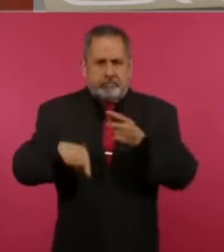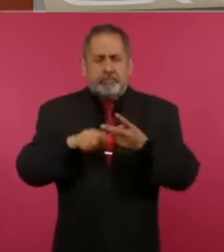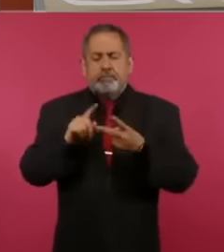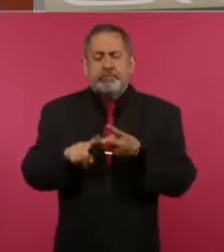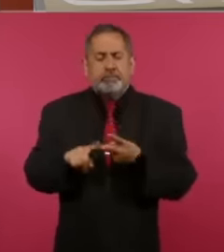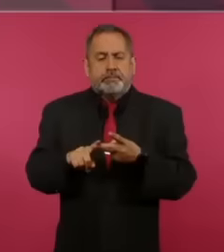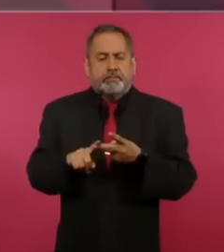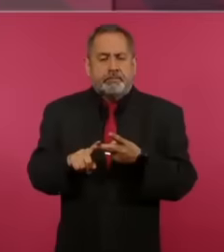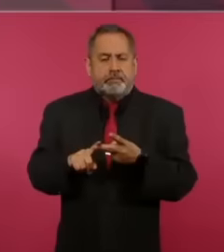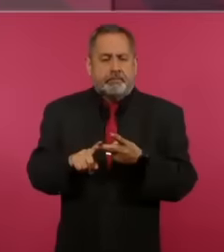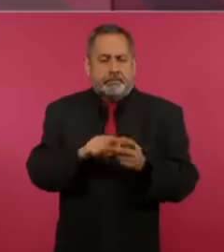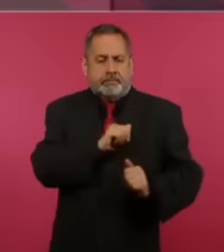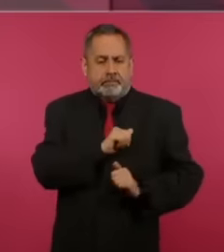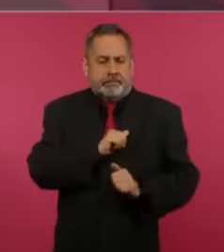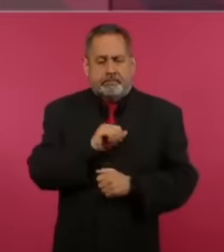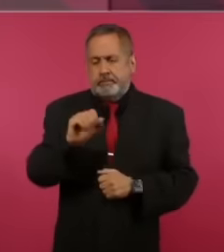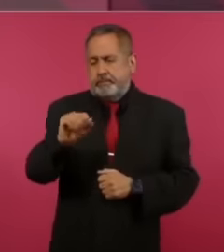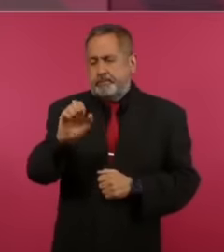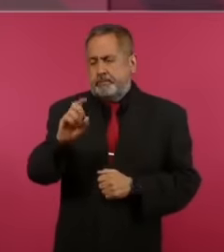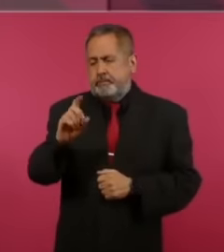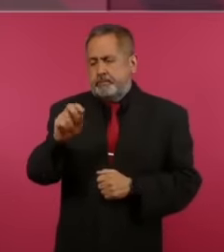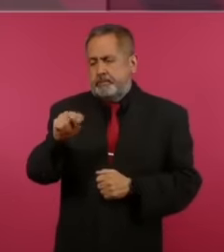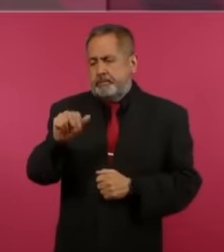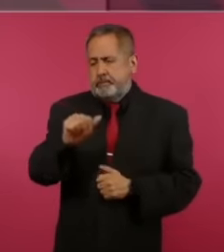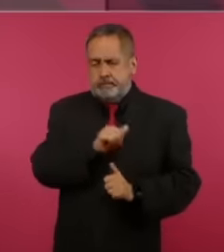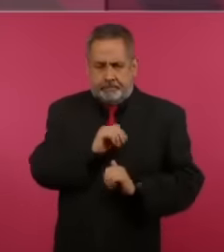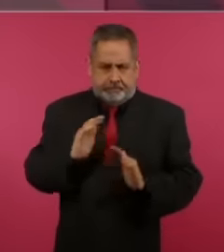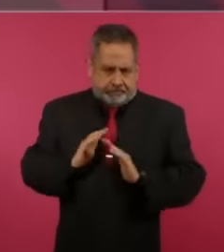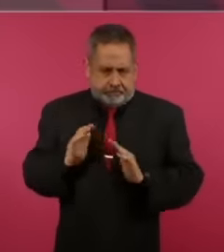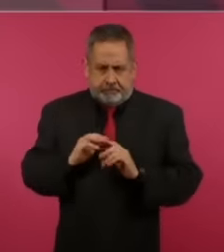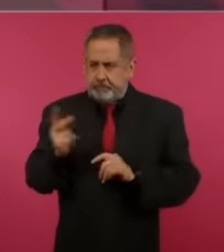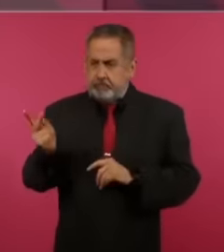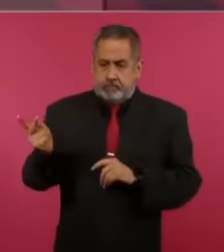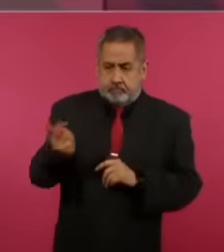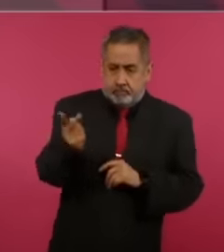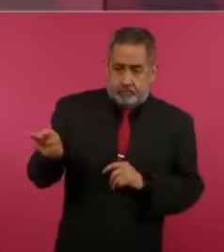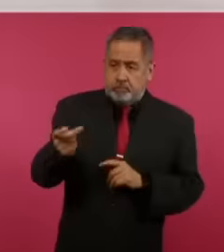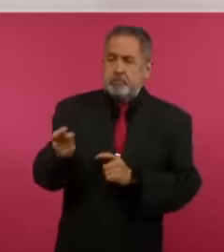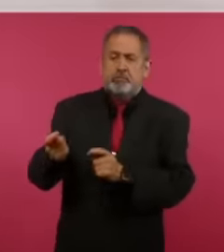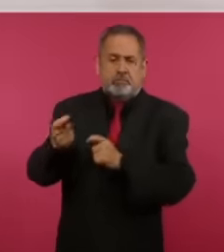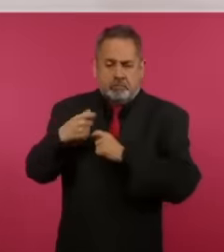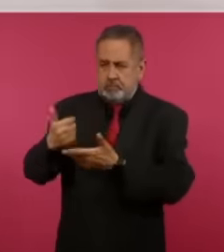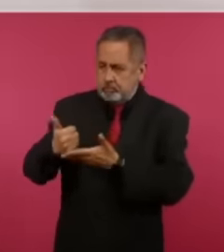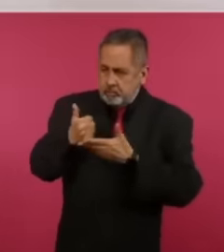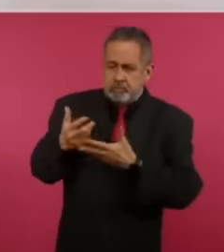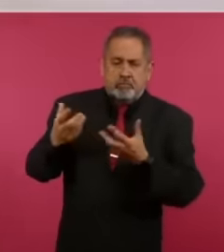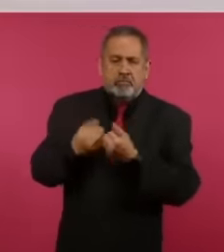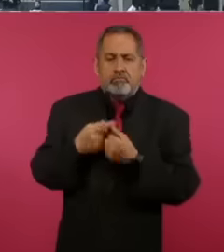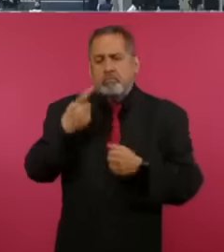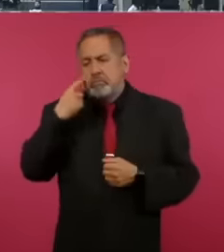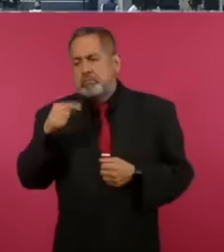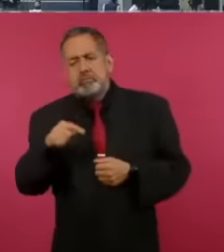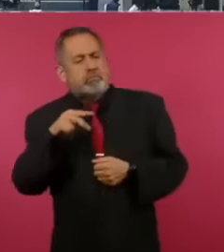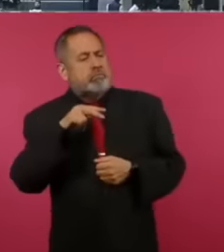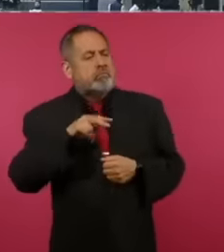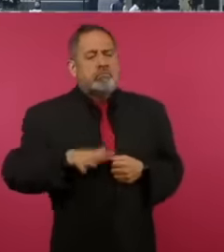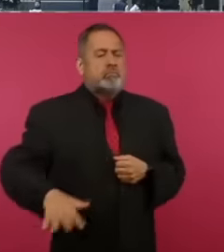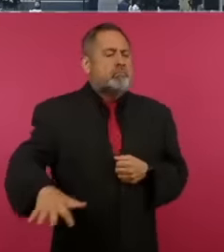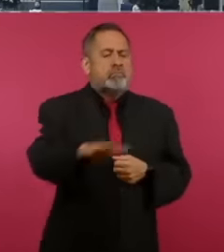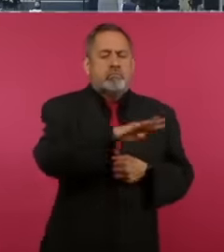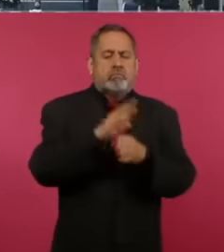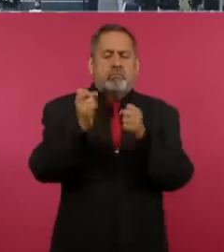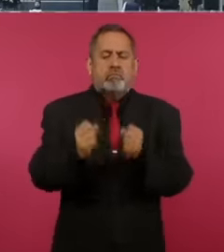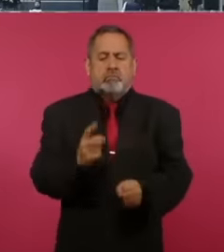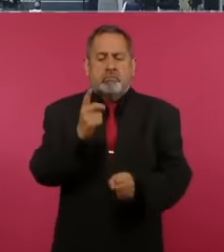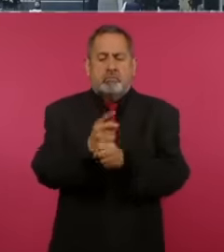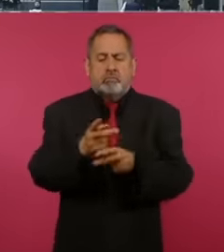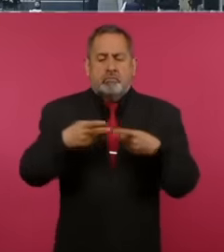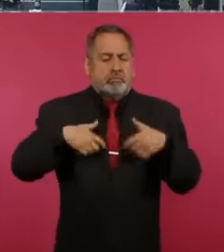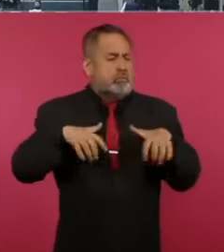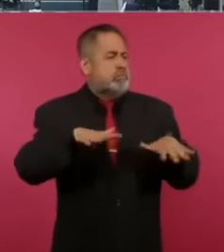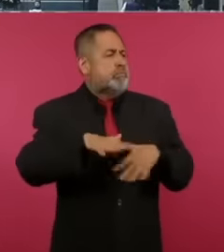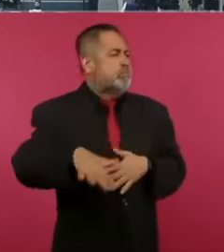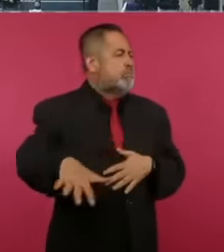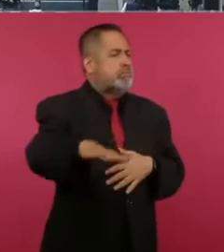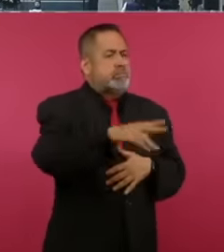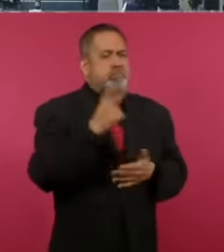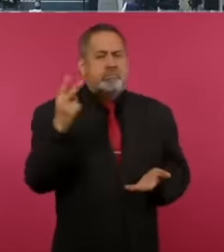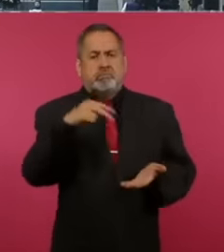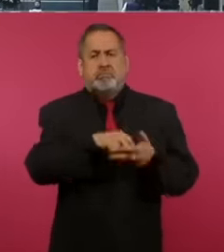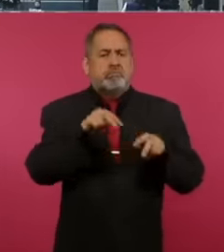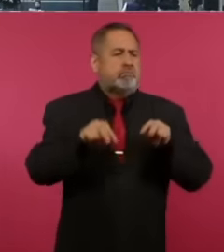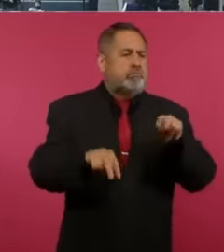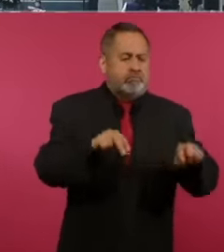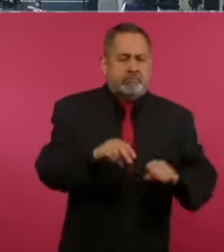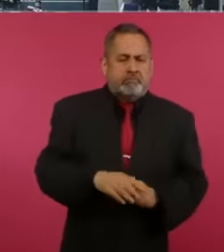and the secretariat to help us. defense in the task of public security because the Constitution